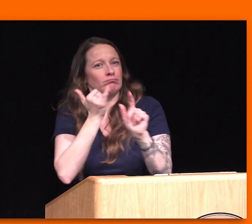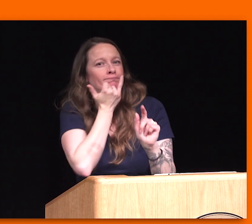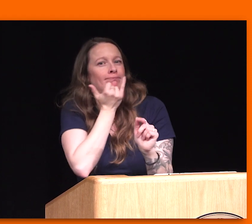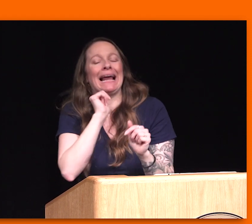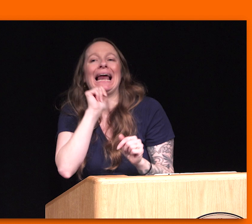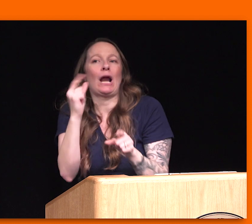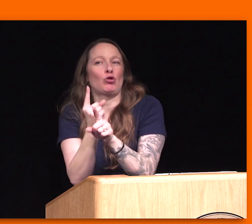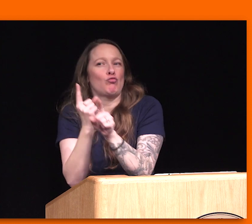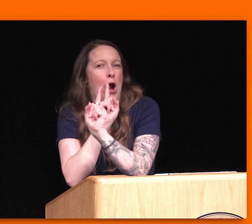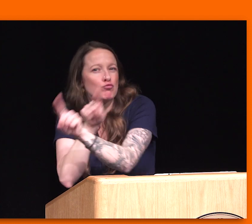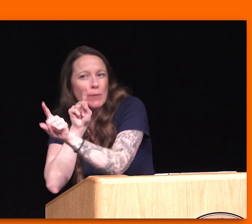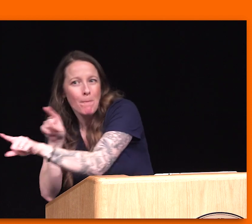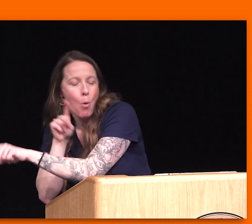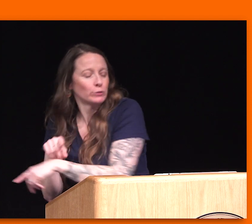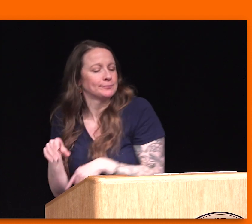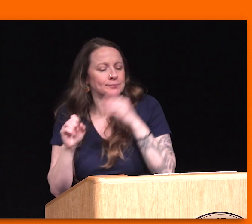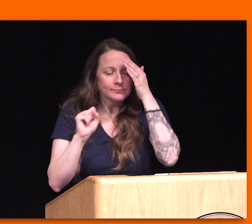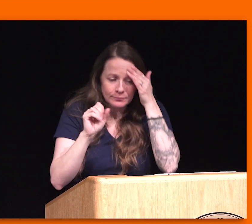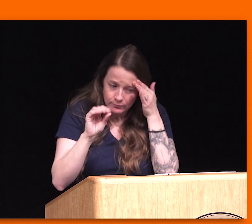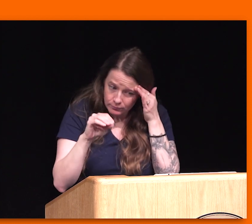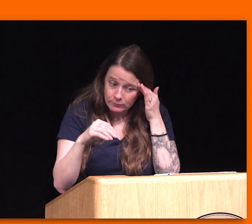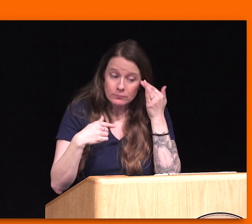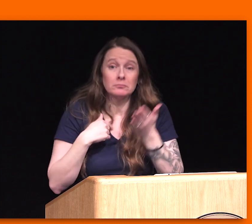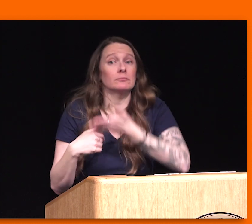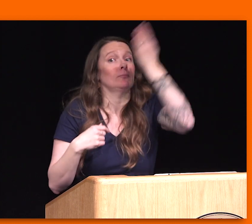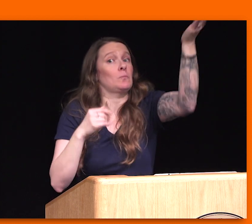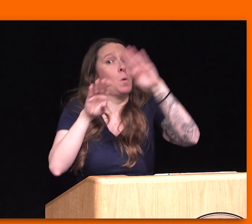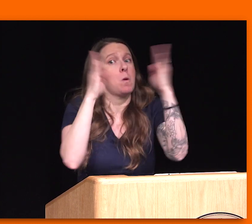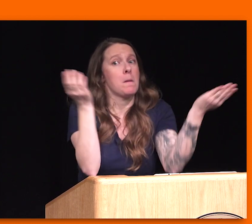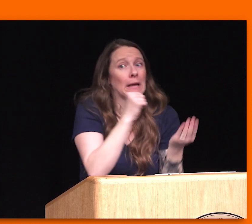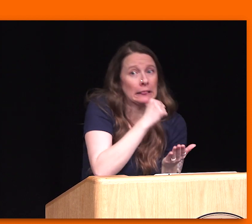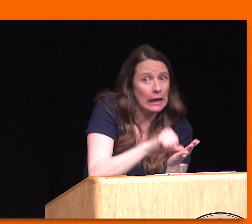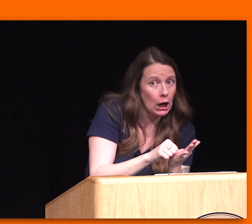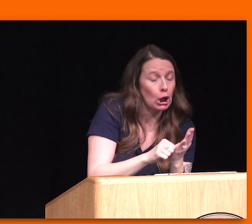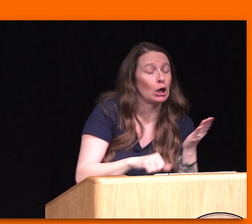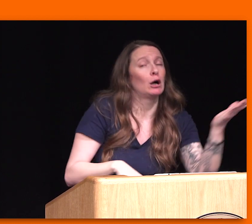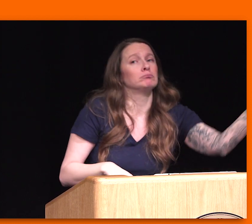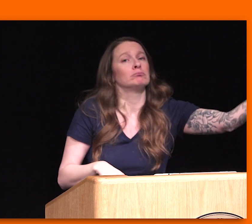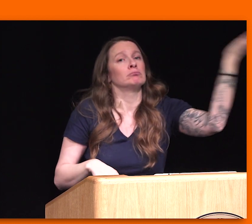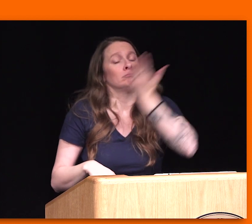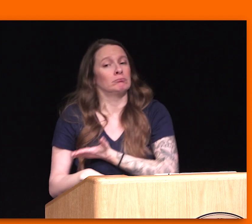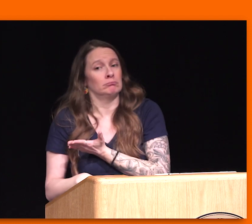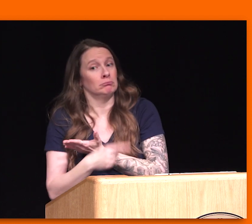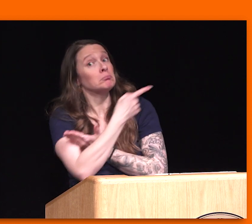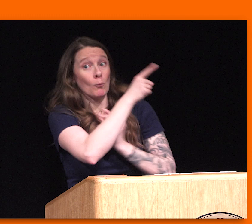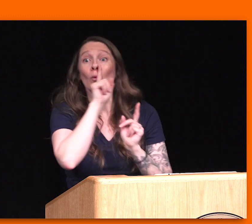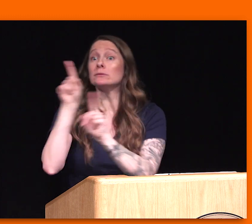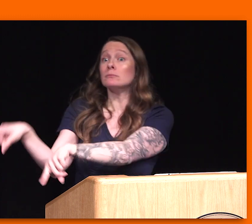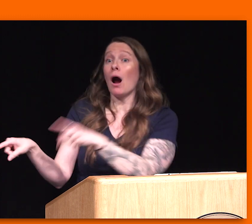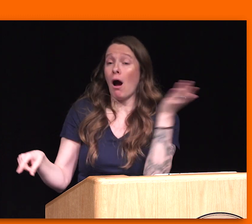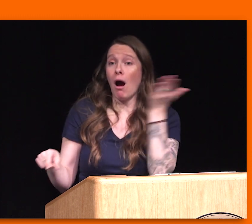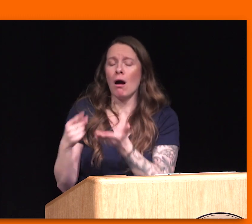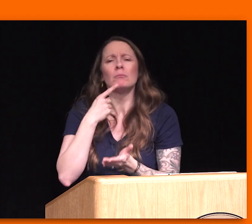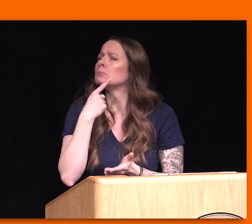There are gaps. There are gaps in coverage. The statistics aren't being reported correctly. And we submitted this open letter.